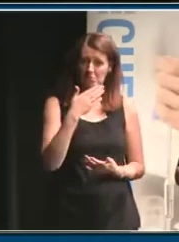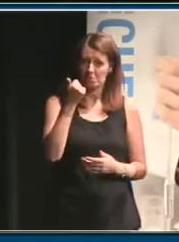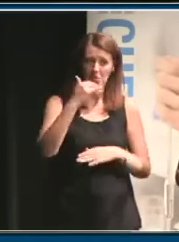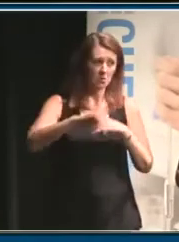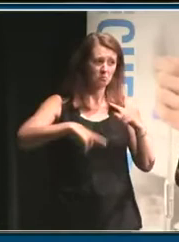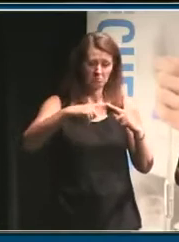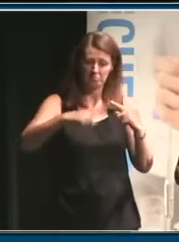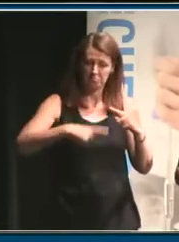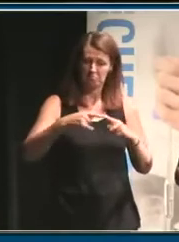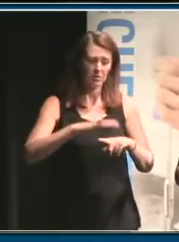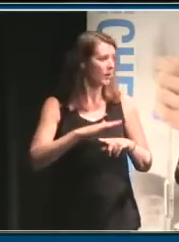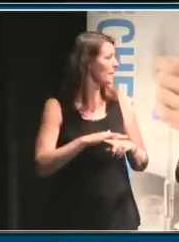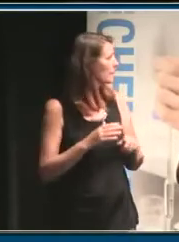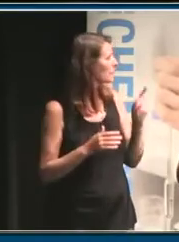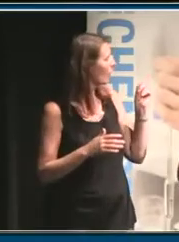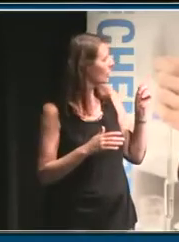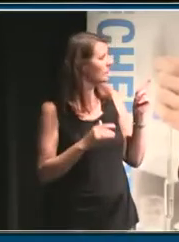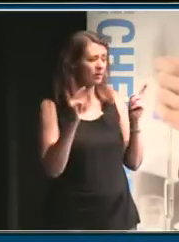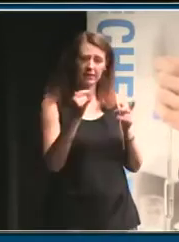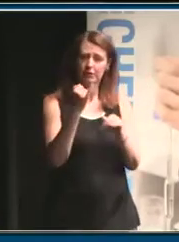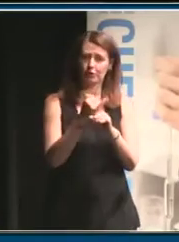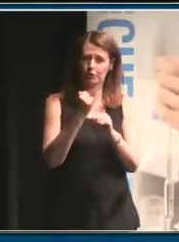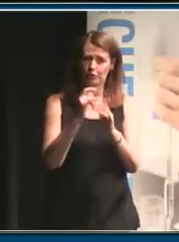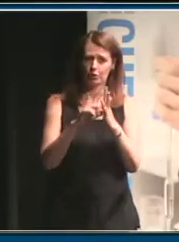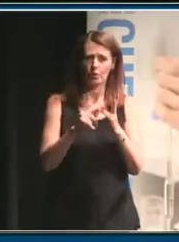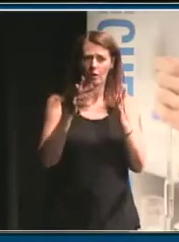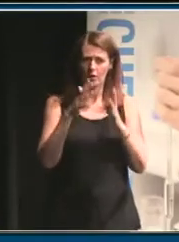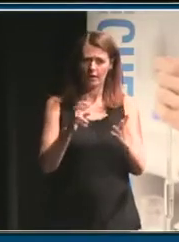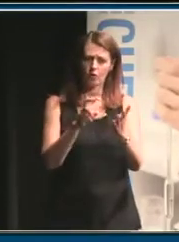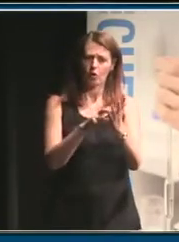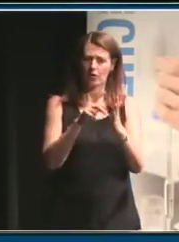So the Warner Babcock institute does a lot of contract invention. Eighty percent of our